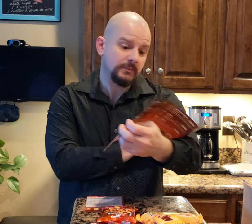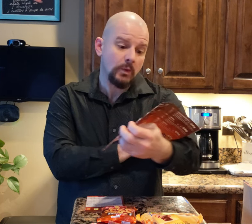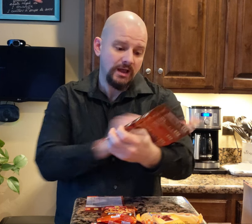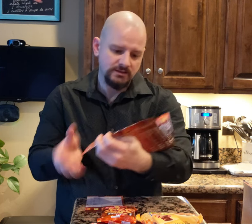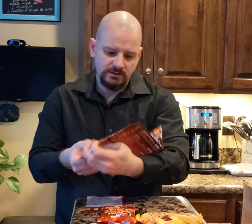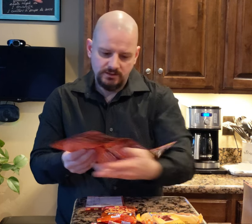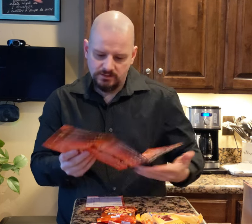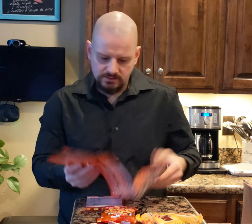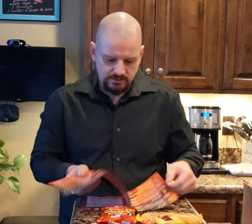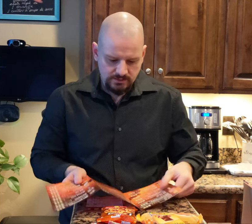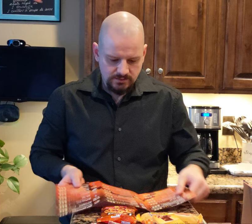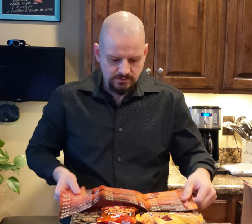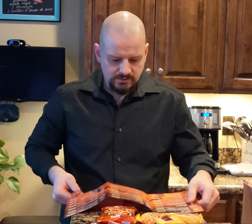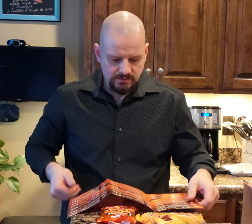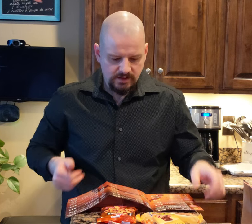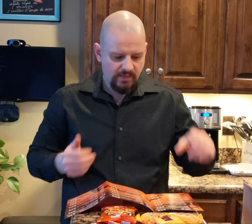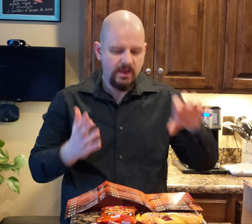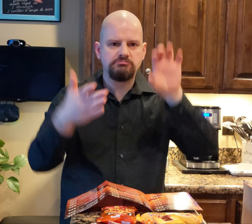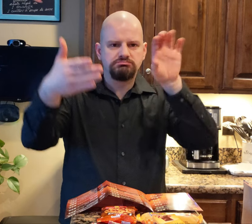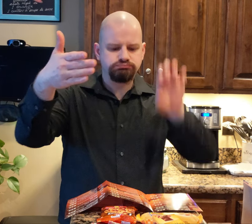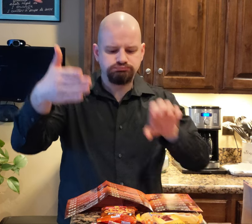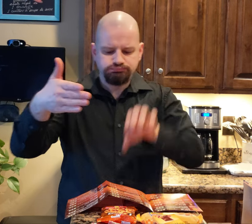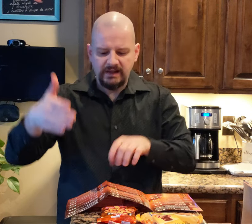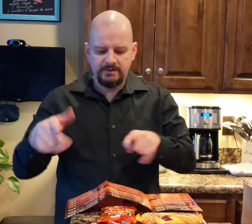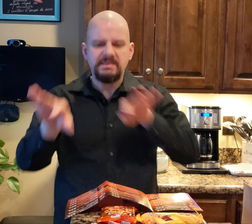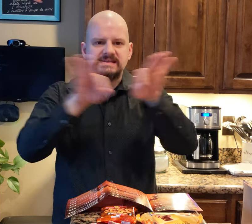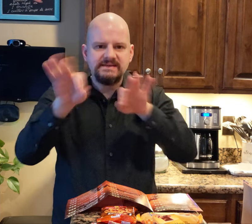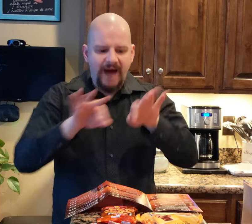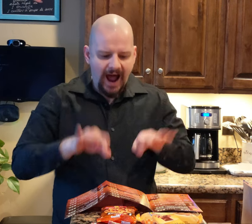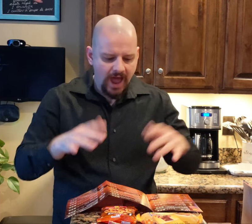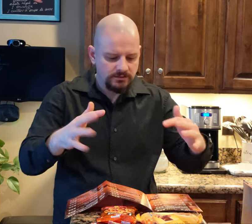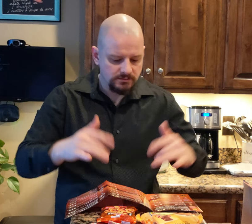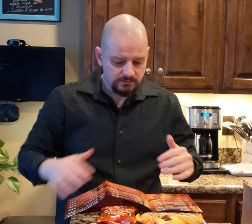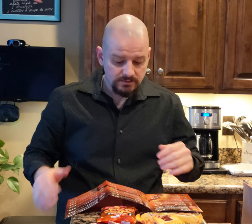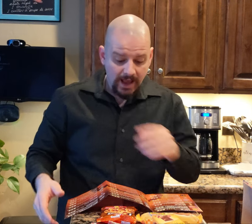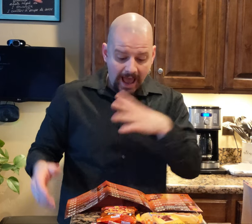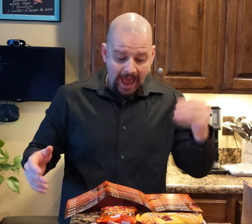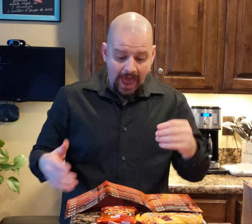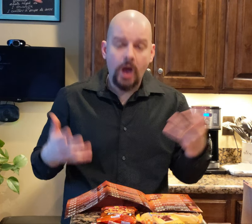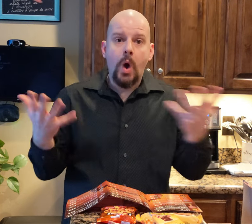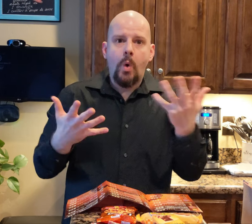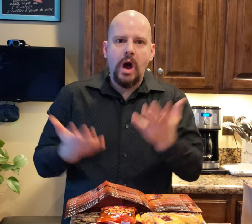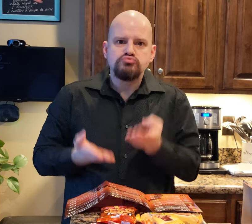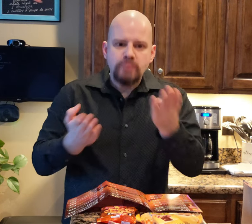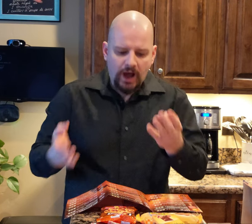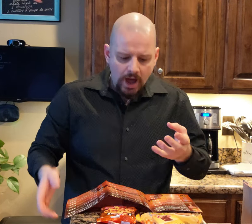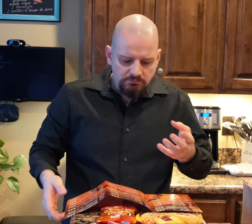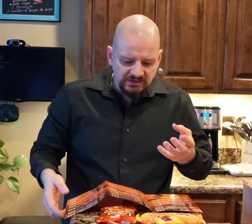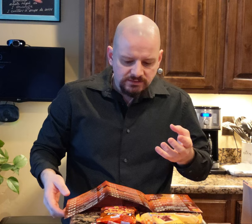Okay... There are blocks of contexts of each descriptions and recommendations